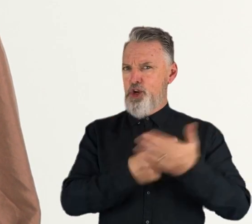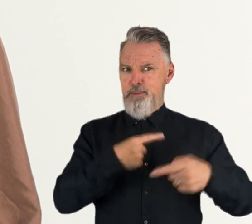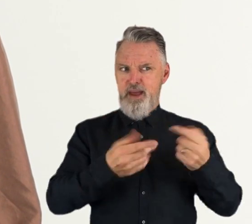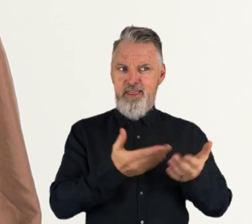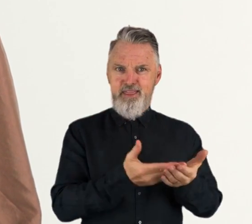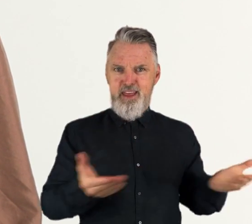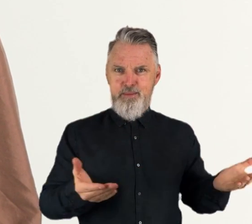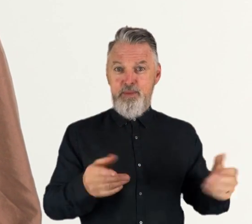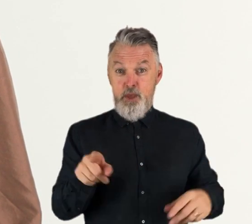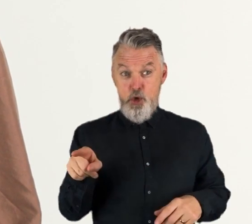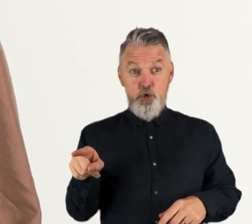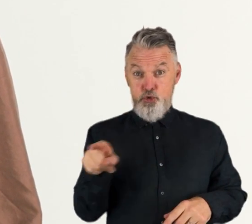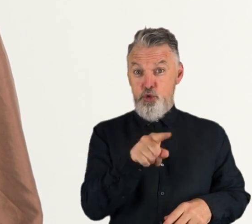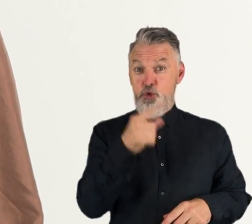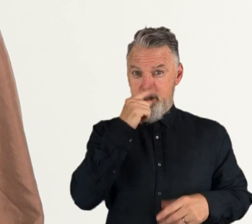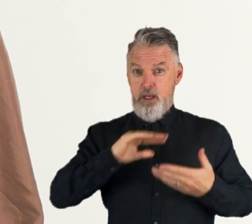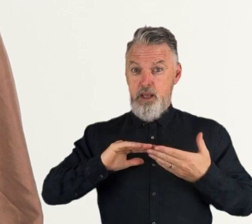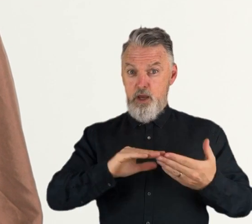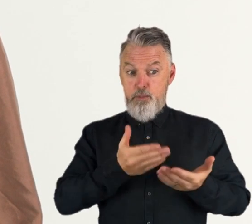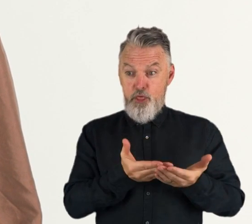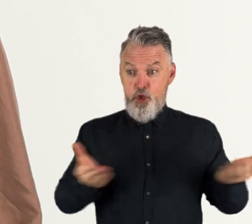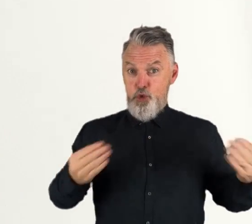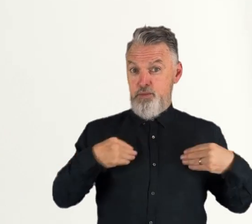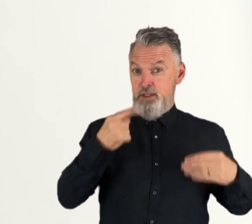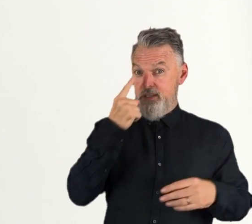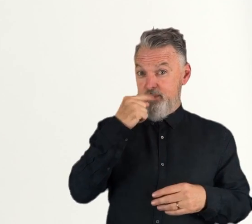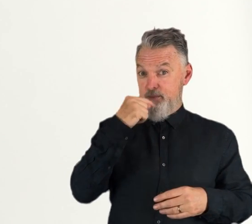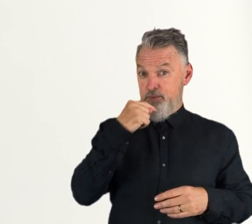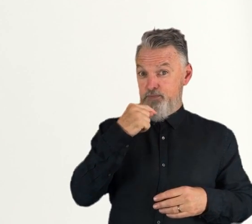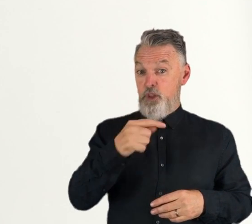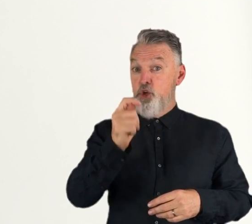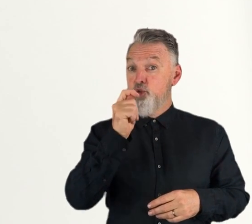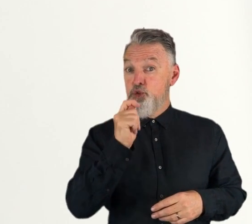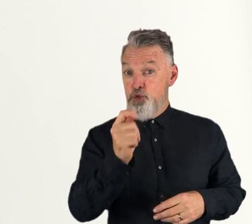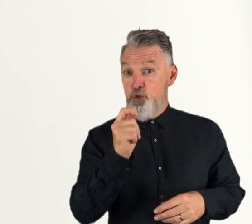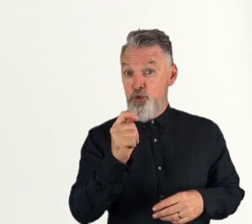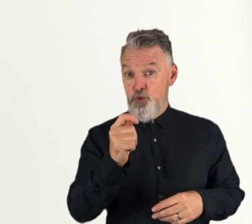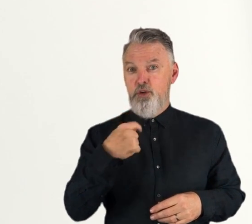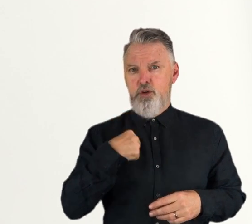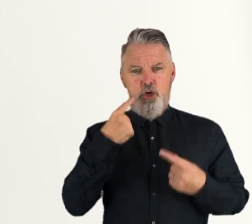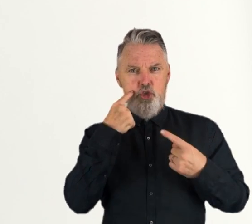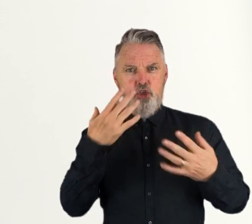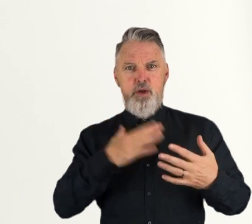we can all help amplify the work these entrepreneurs do Very shortly you will be directed to our virtual booths